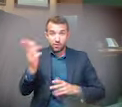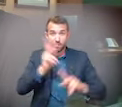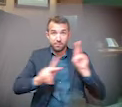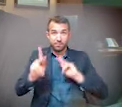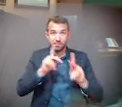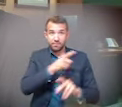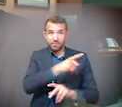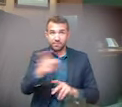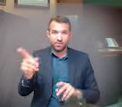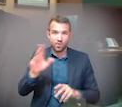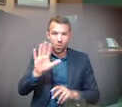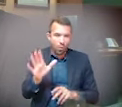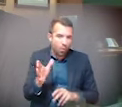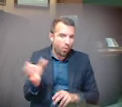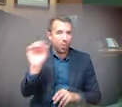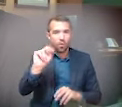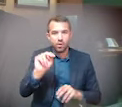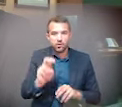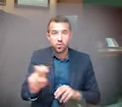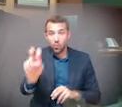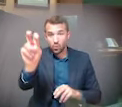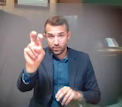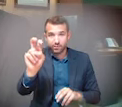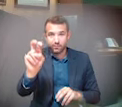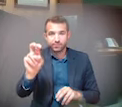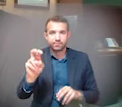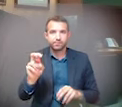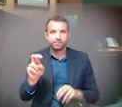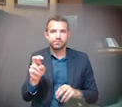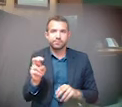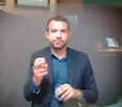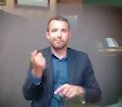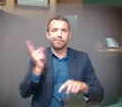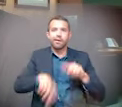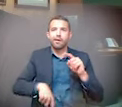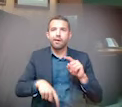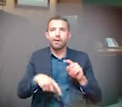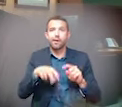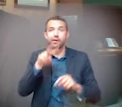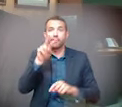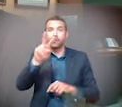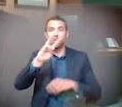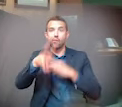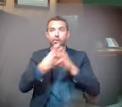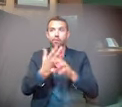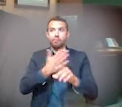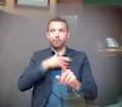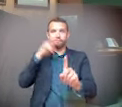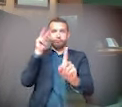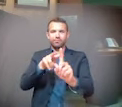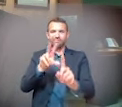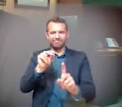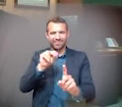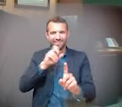I think too many people now are trying to make everybody see the world as they see it and define the world based on what is comfortable for them.